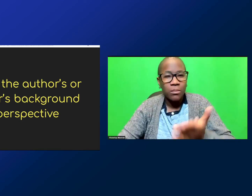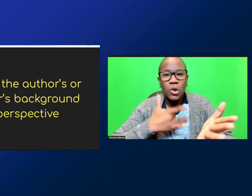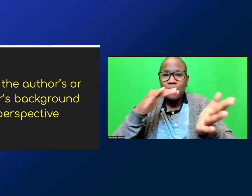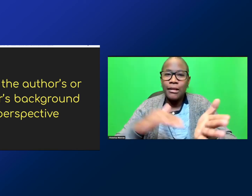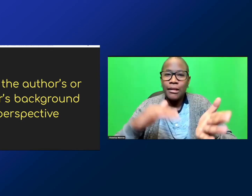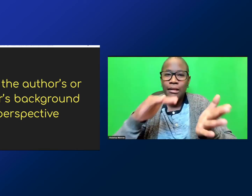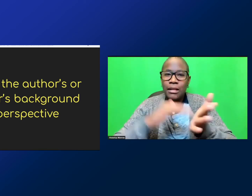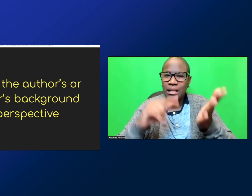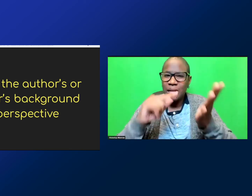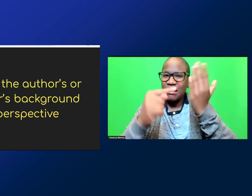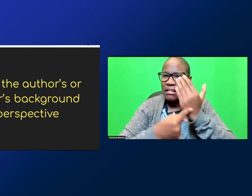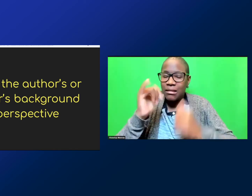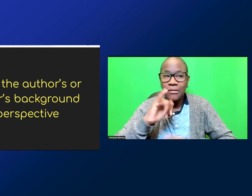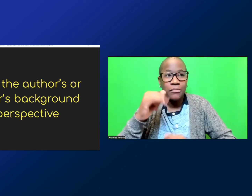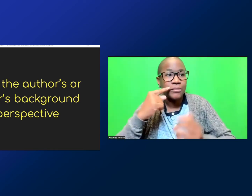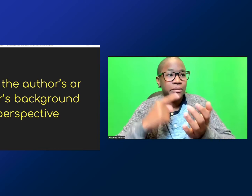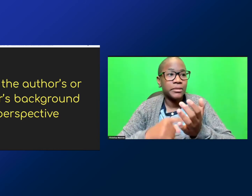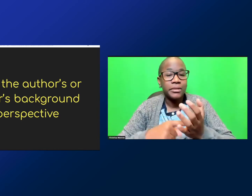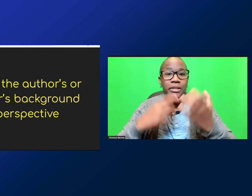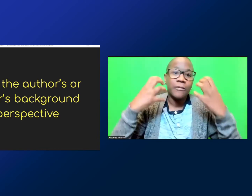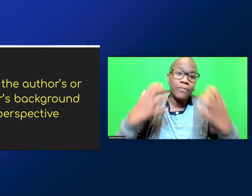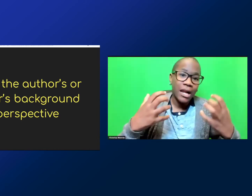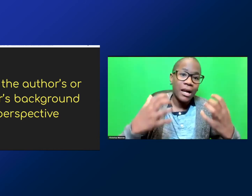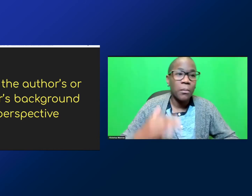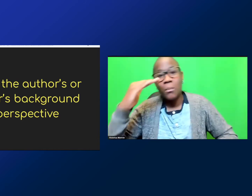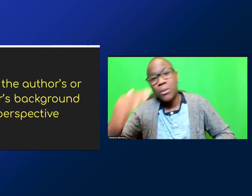loaded words are another thing that we need to take note of you know the